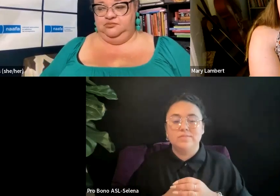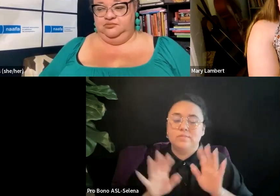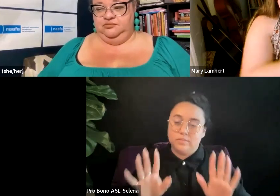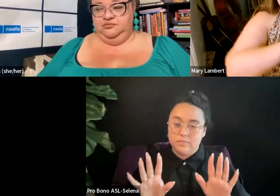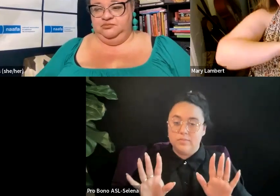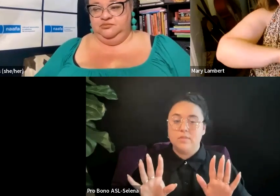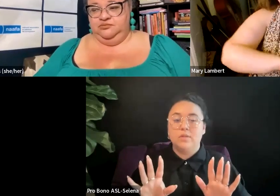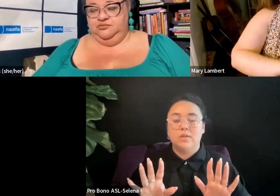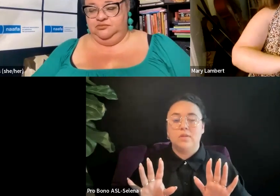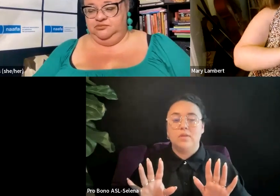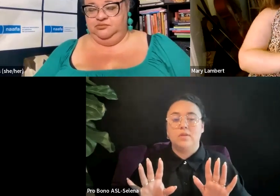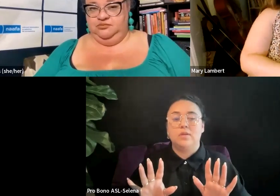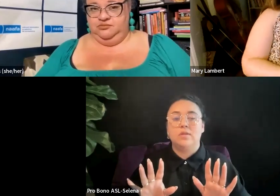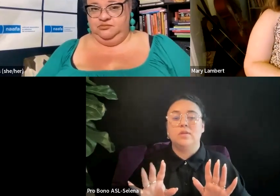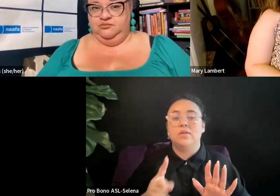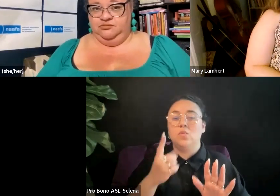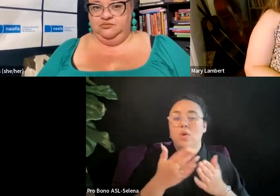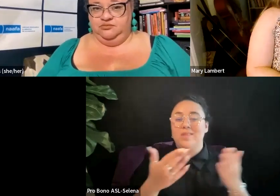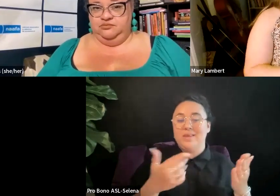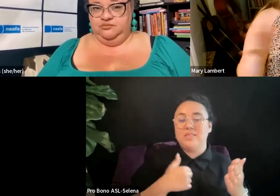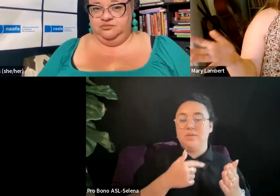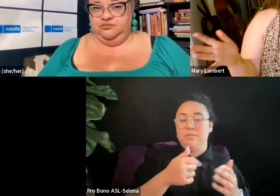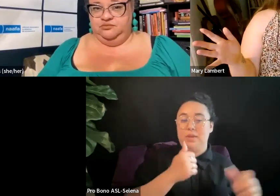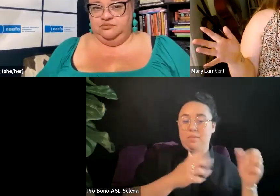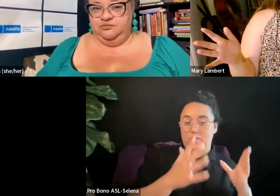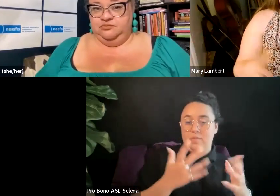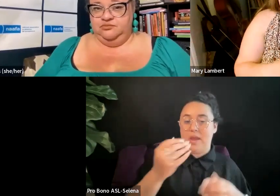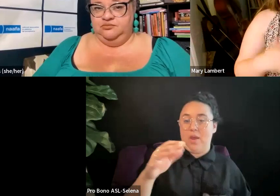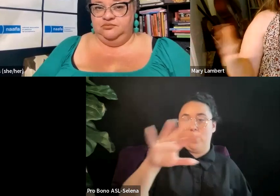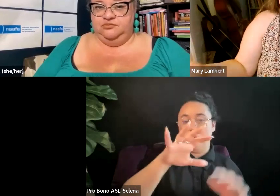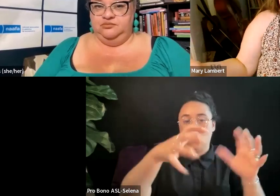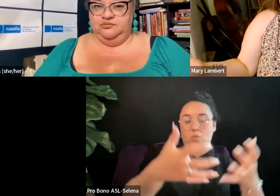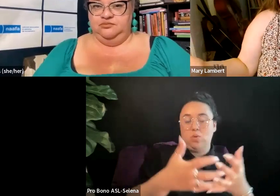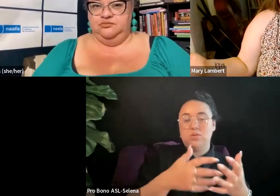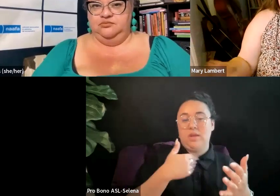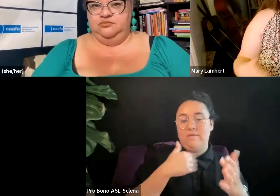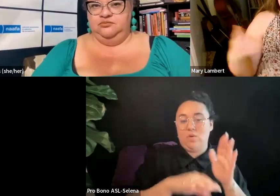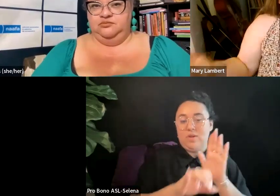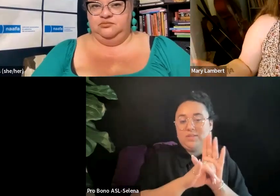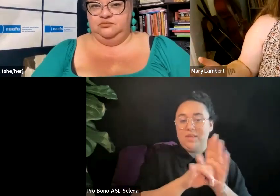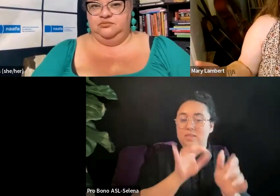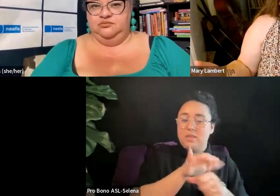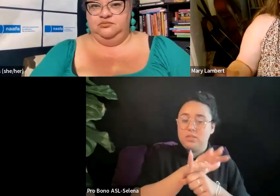to just be a performer and be out in the world and have the identity you do and have that sort of be enough. And of course that's enough.